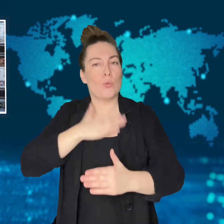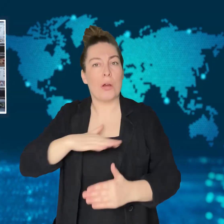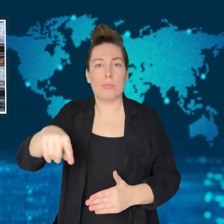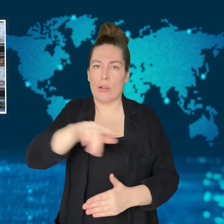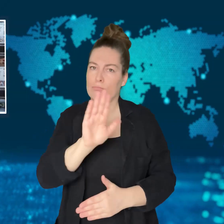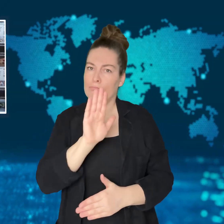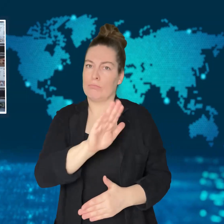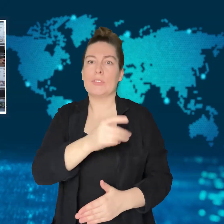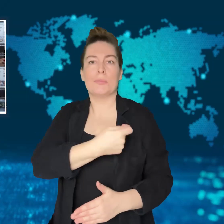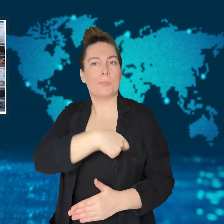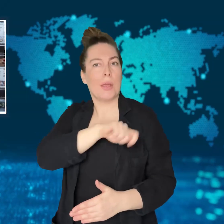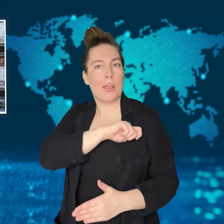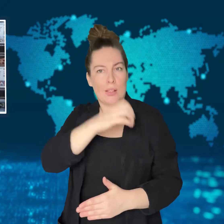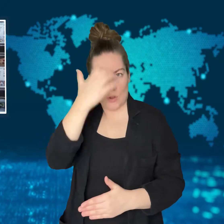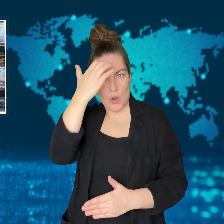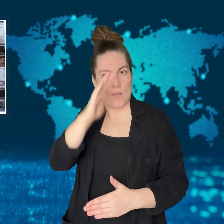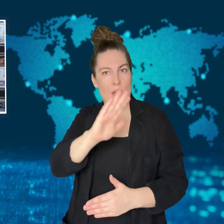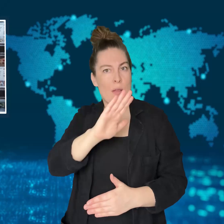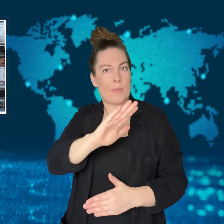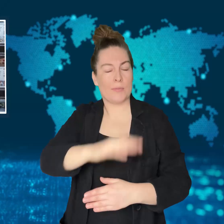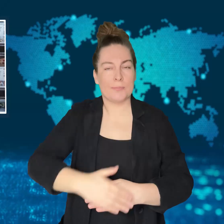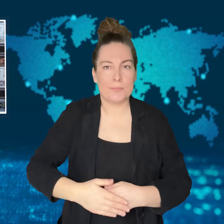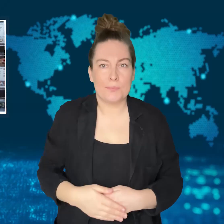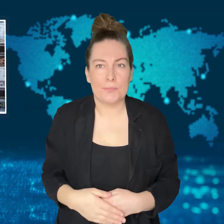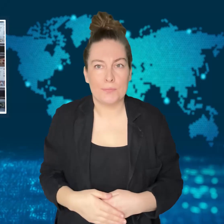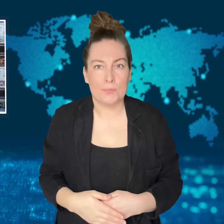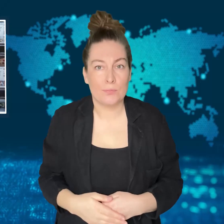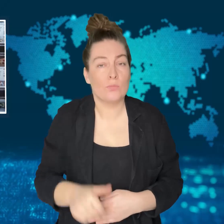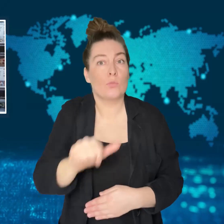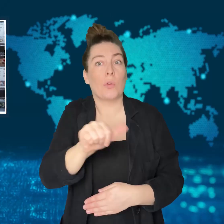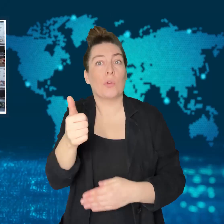residents would receive tax exemptions.